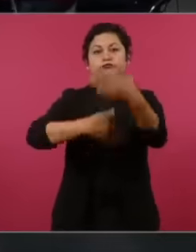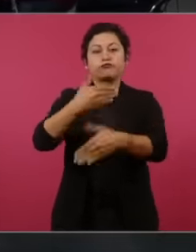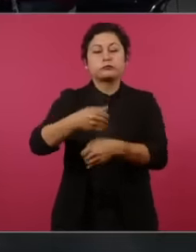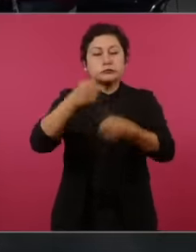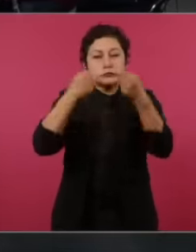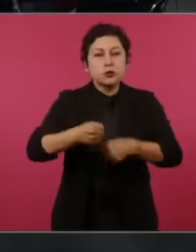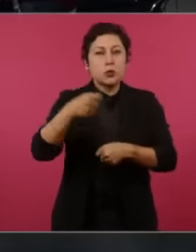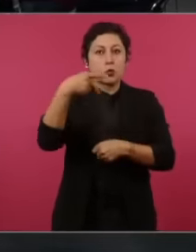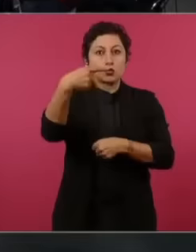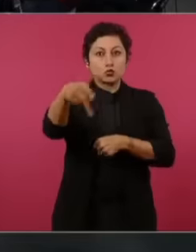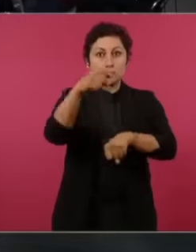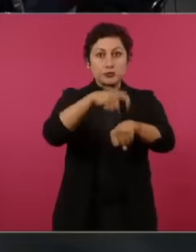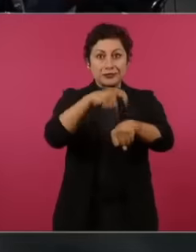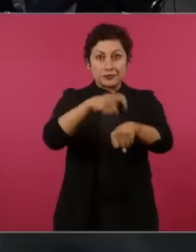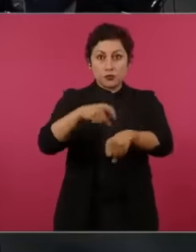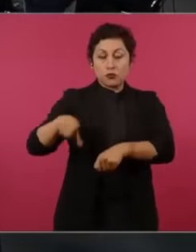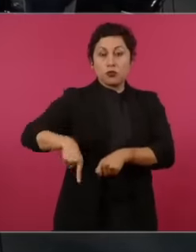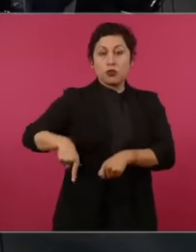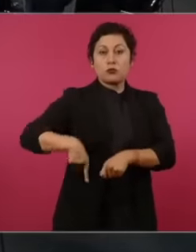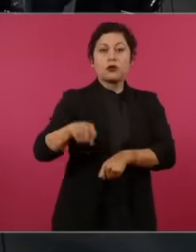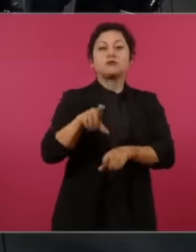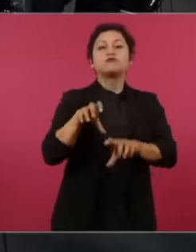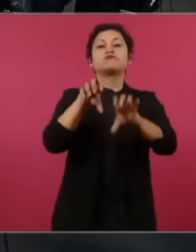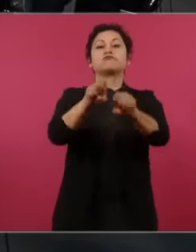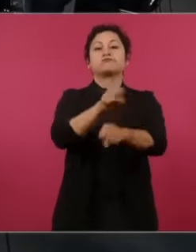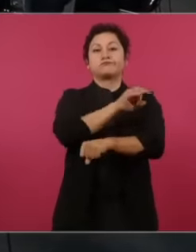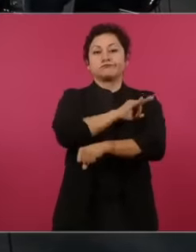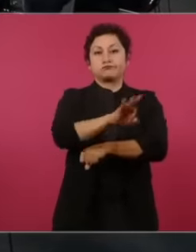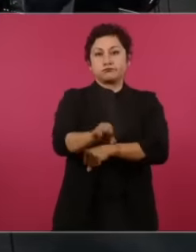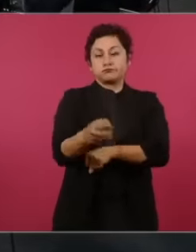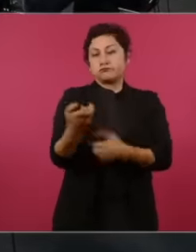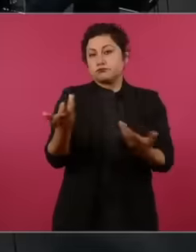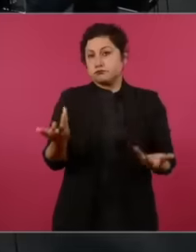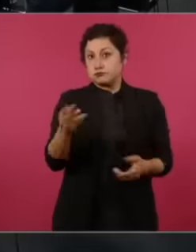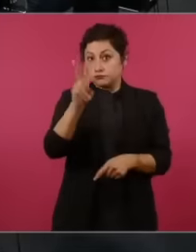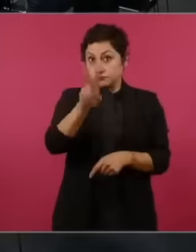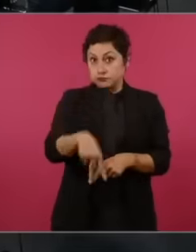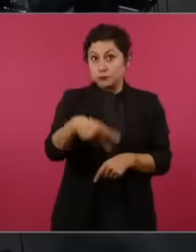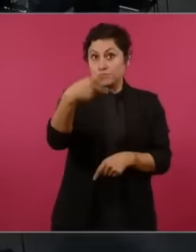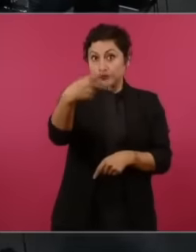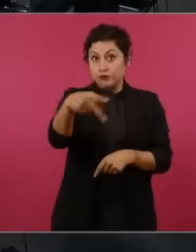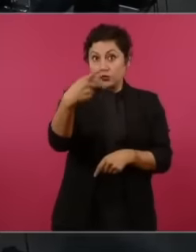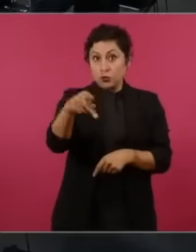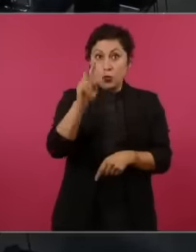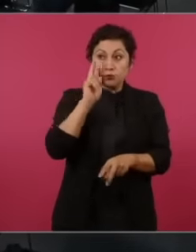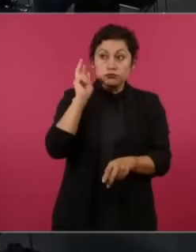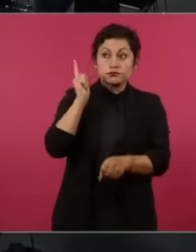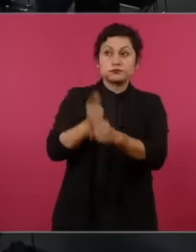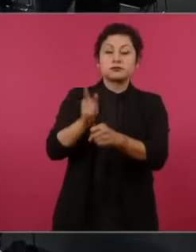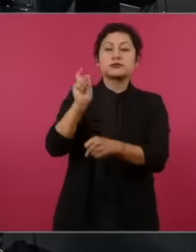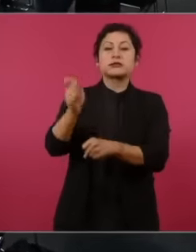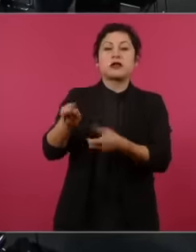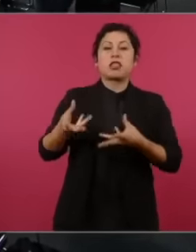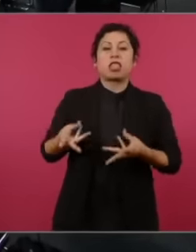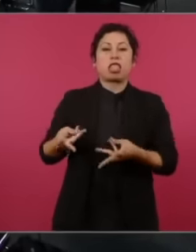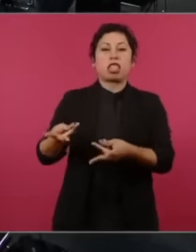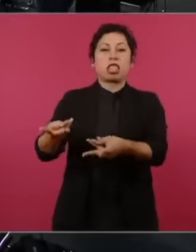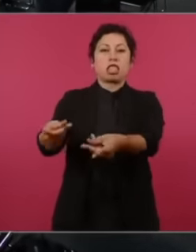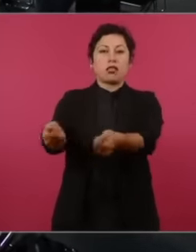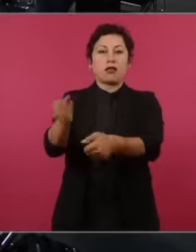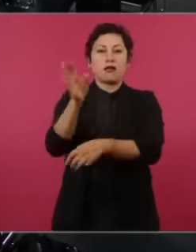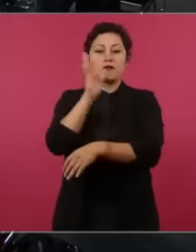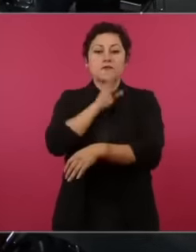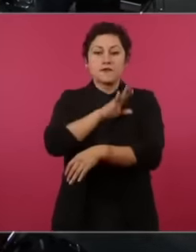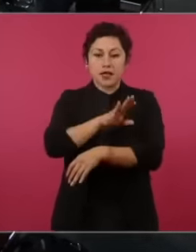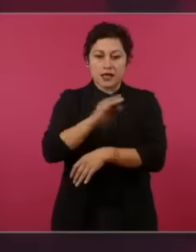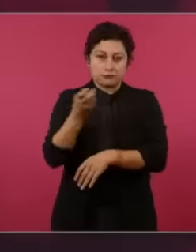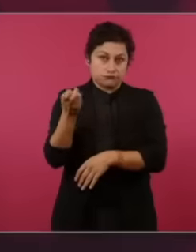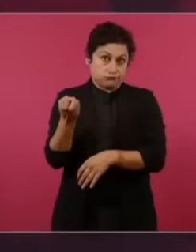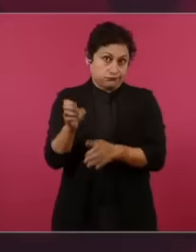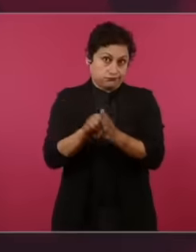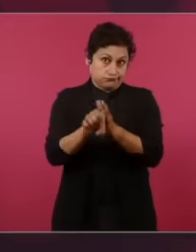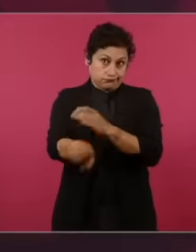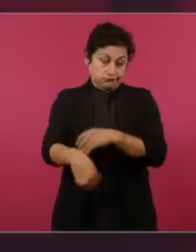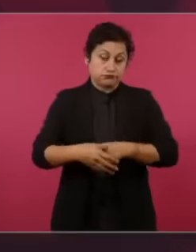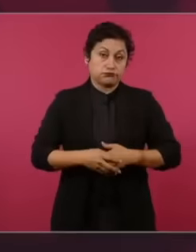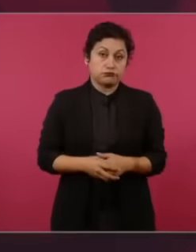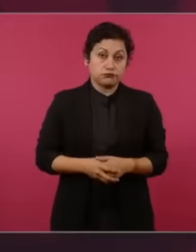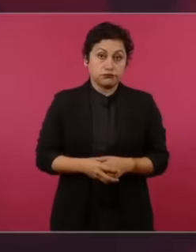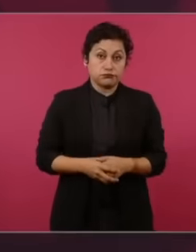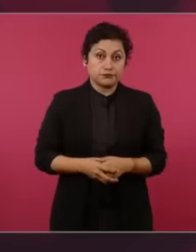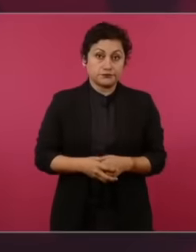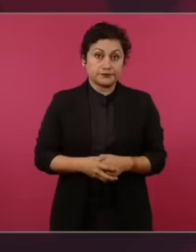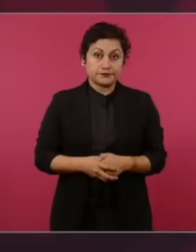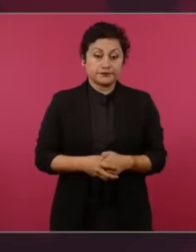be austerity in a power that is characterized by superfluous expenses like these. Well, yes, It must